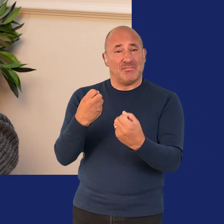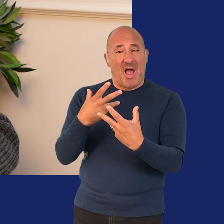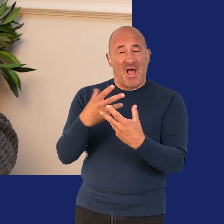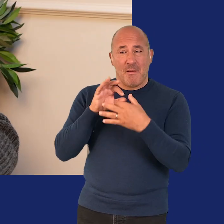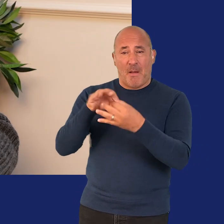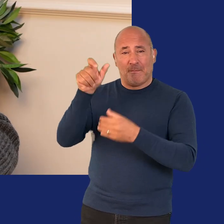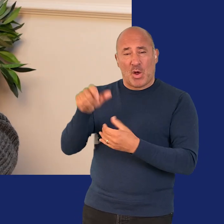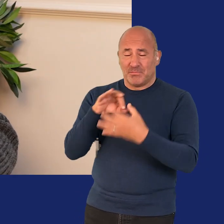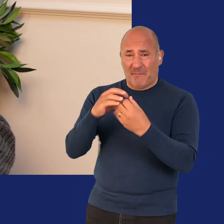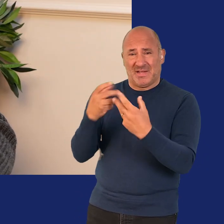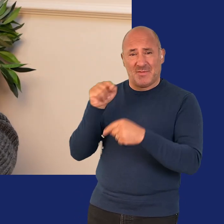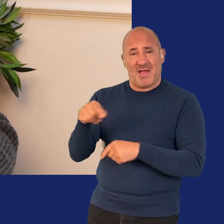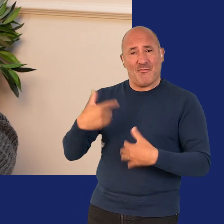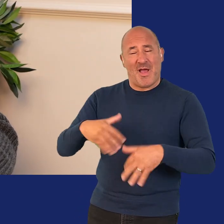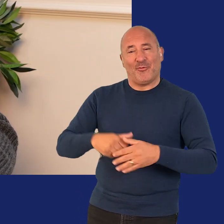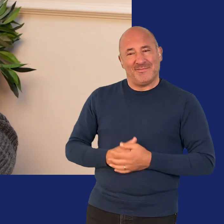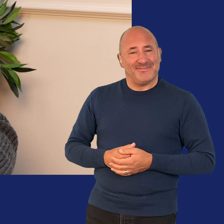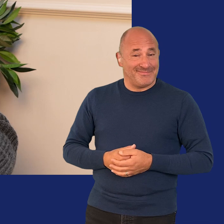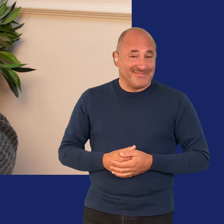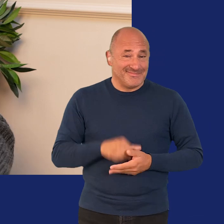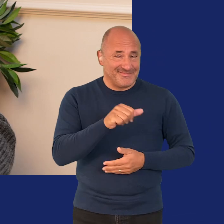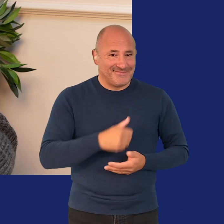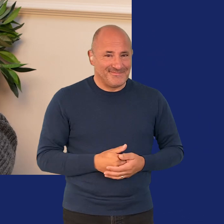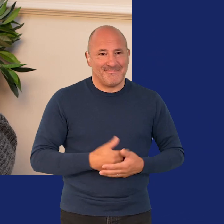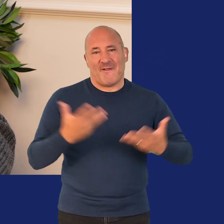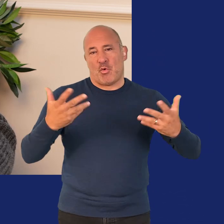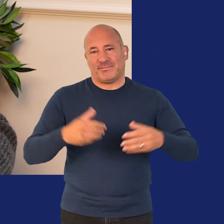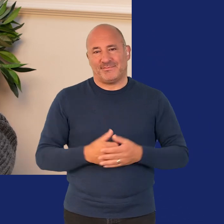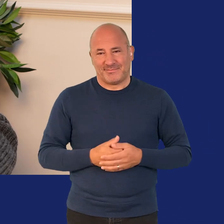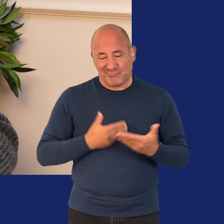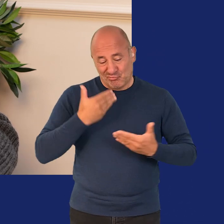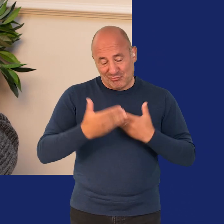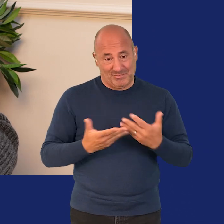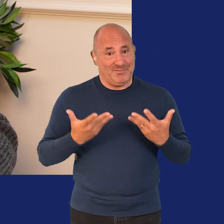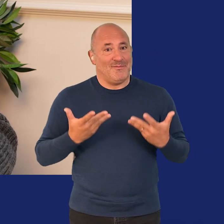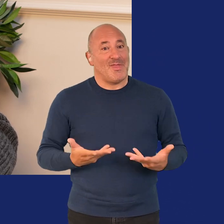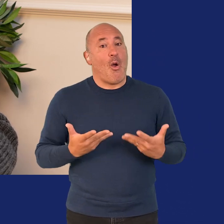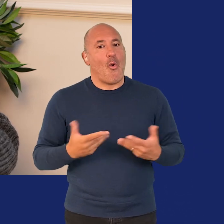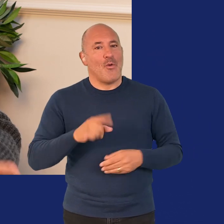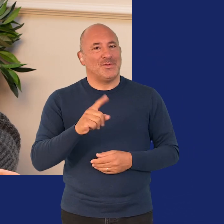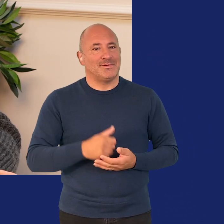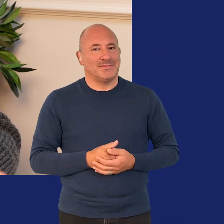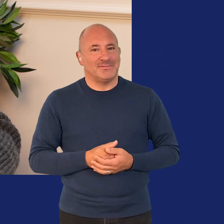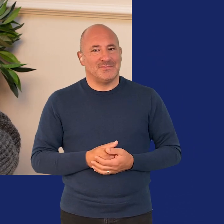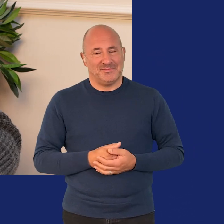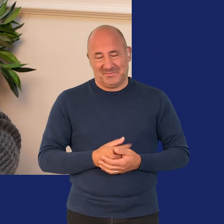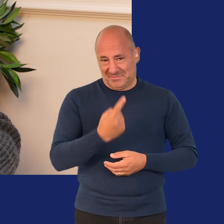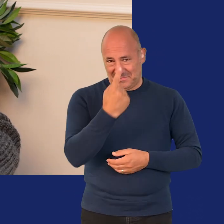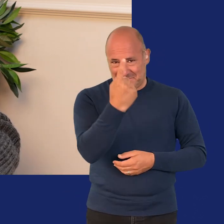Um, so we've reached a part of the episode where you get to ask